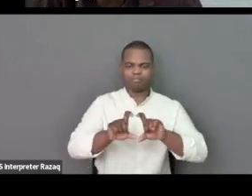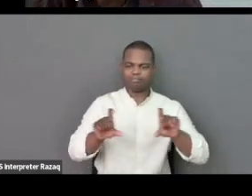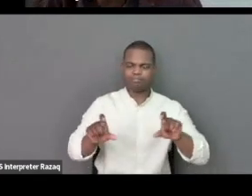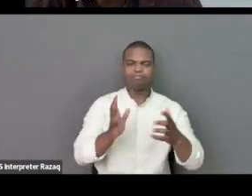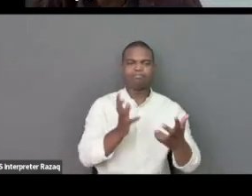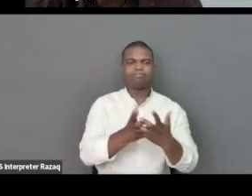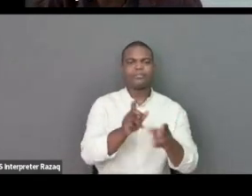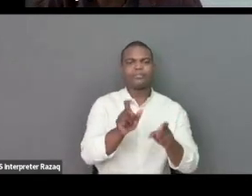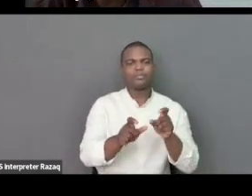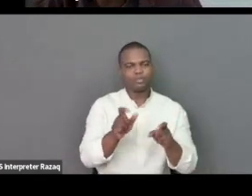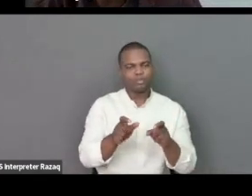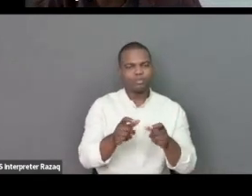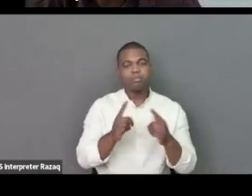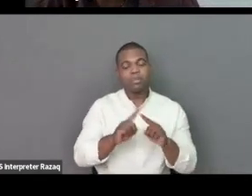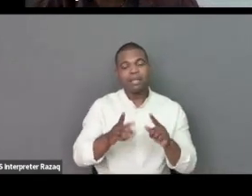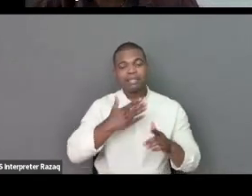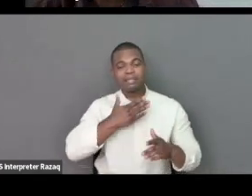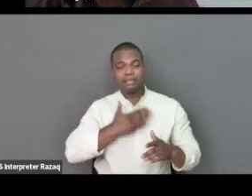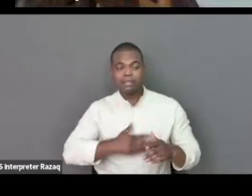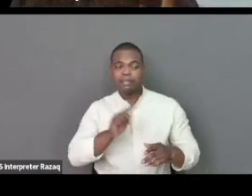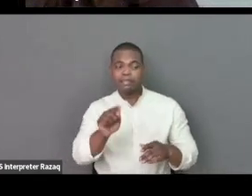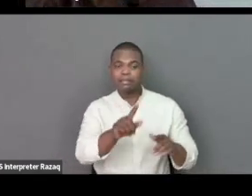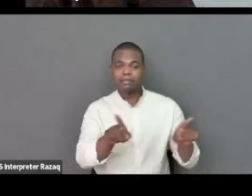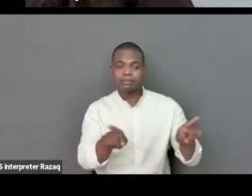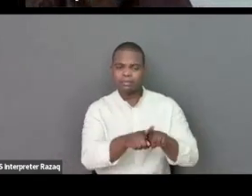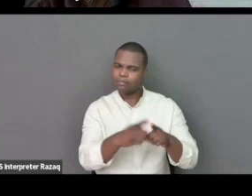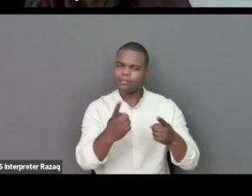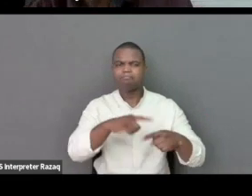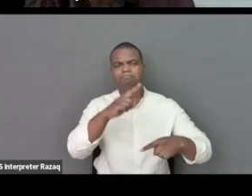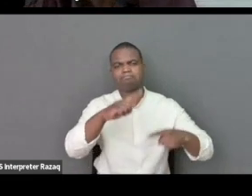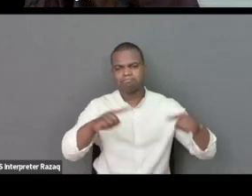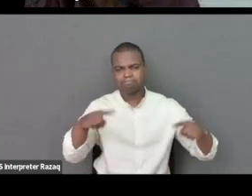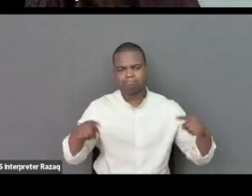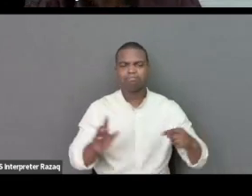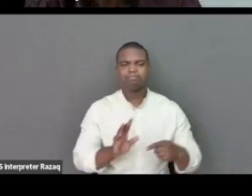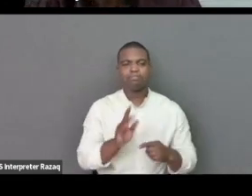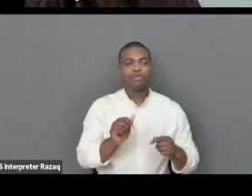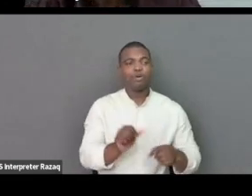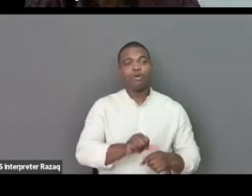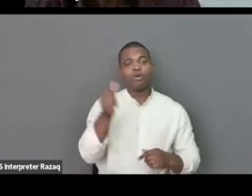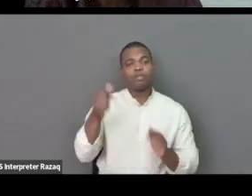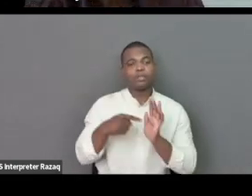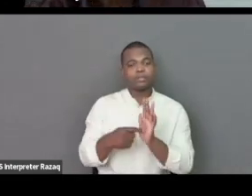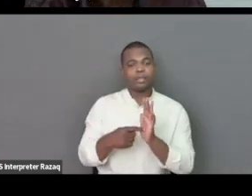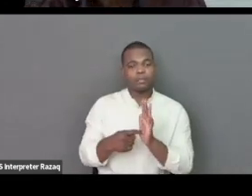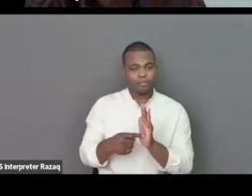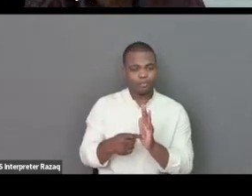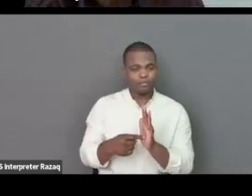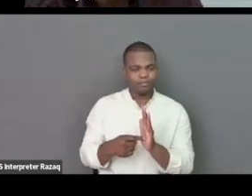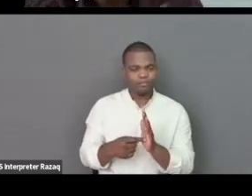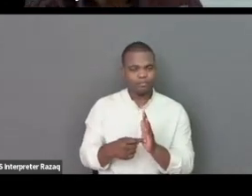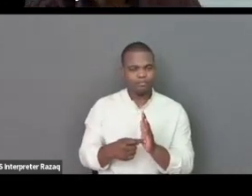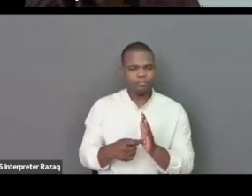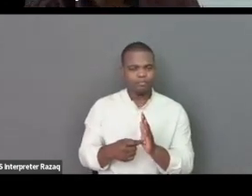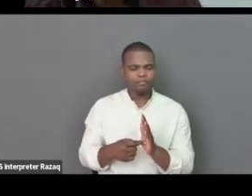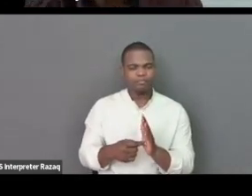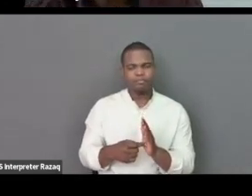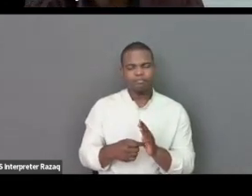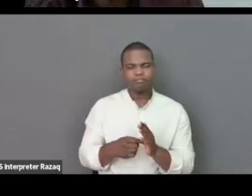feedback form which guides the user regarding what details to share. So,